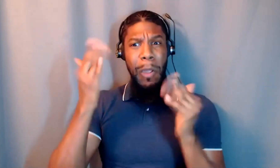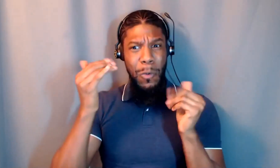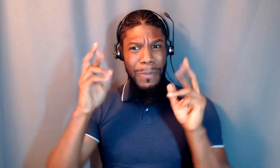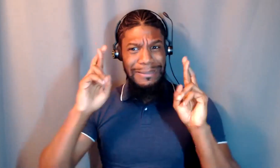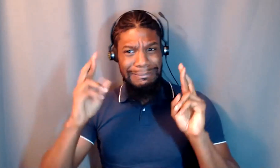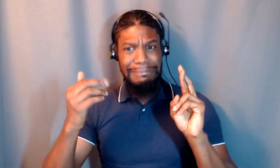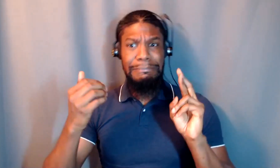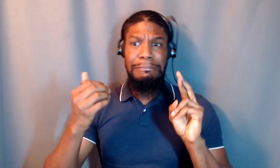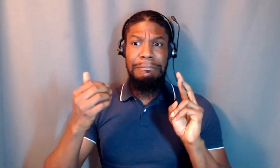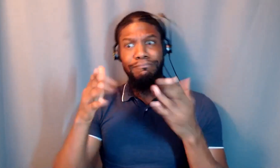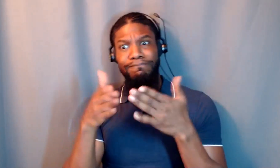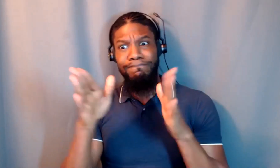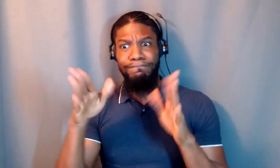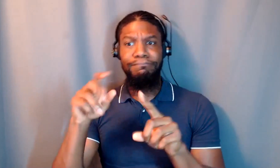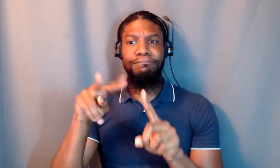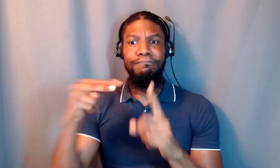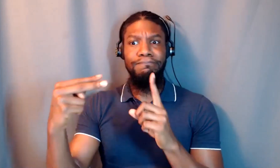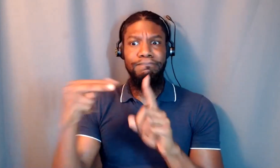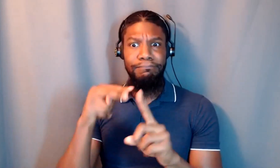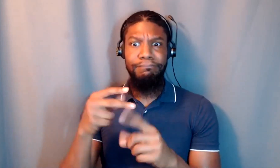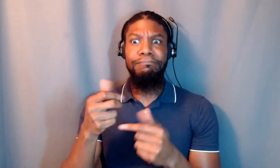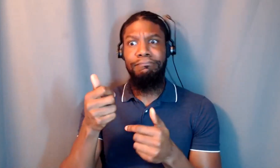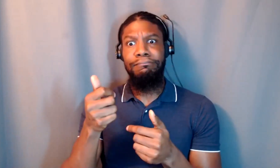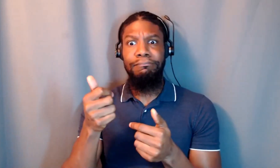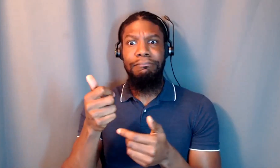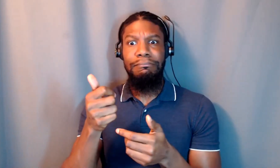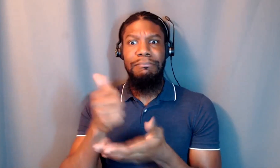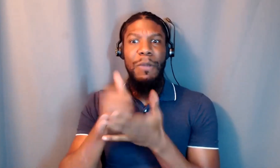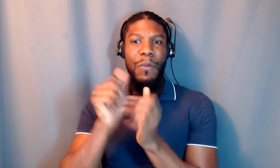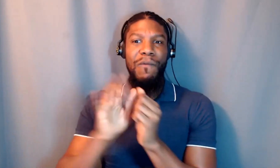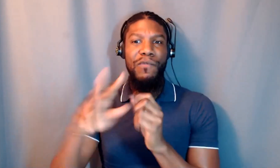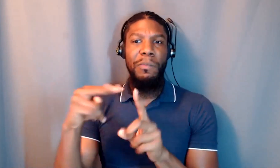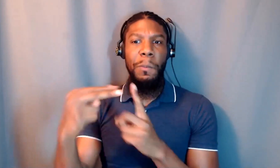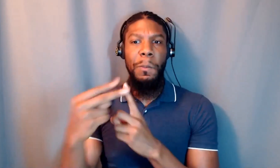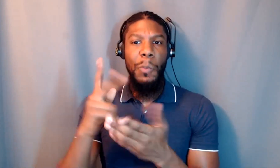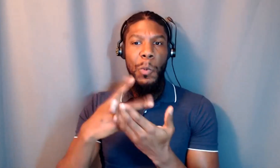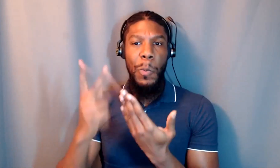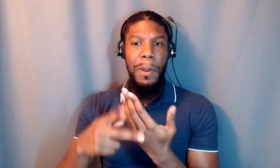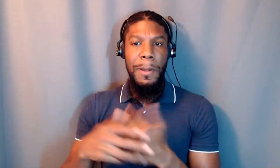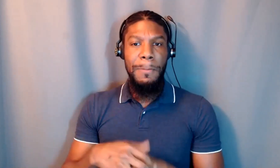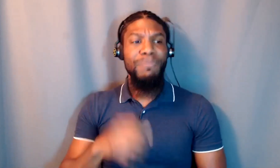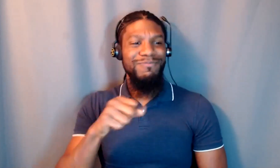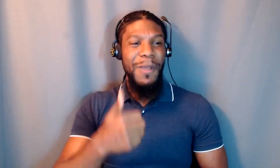[Elle] Yes. Thank you, Lisa, and I wanted to share that we will be saving the chat files.